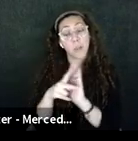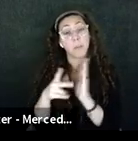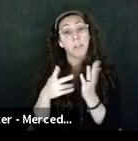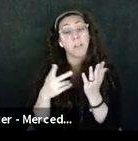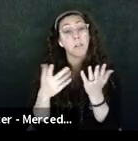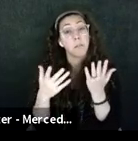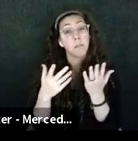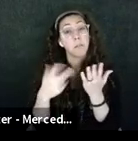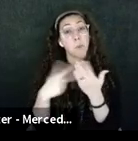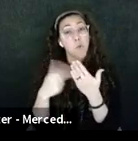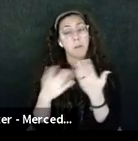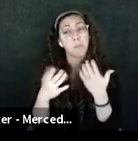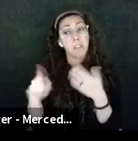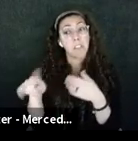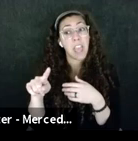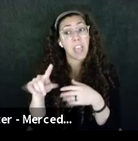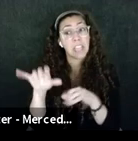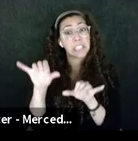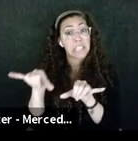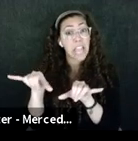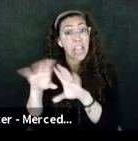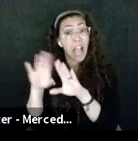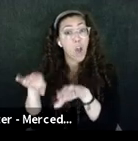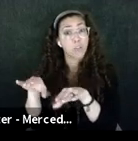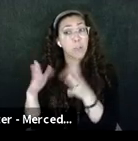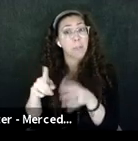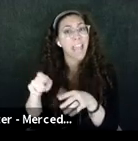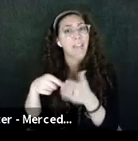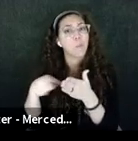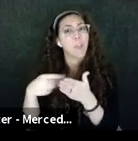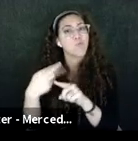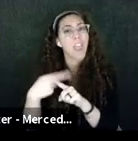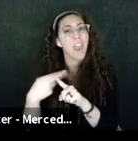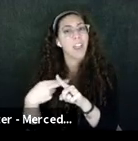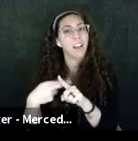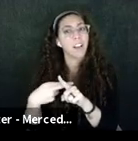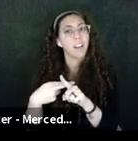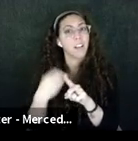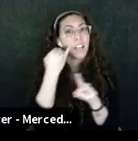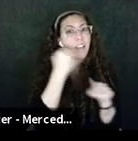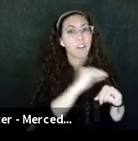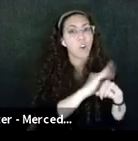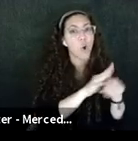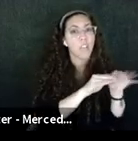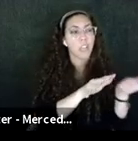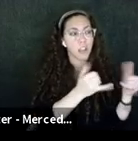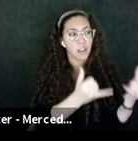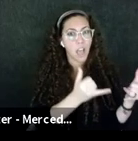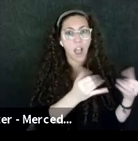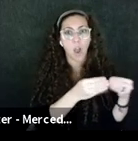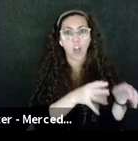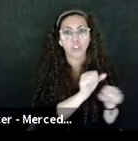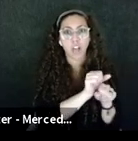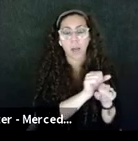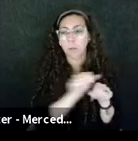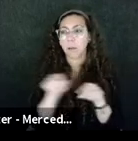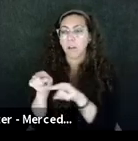Jason Williams: And that's the only way they can remain eligible and then they lose their job because of Kobe. Now, not only did they lose their job, they're going to lose their housing potentially